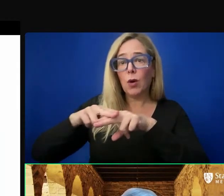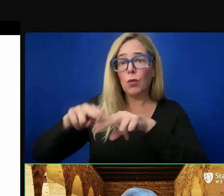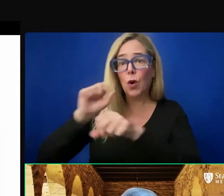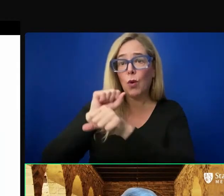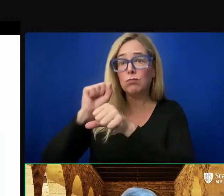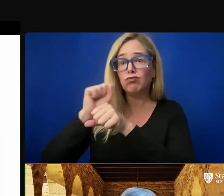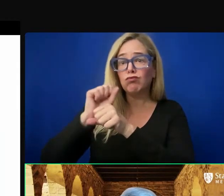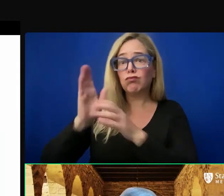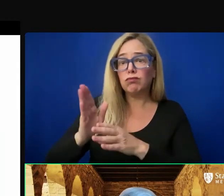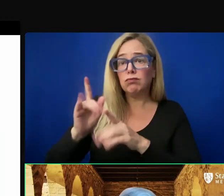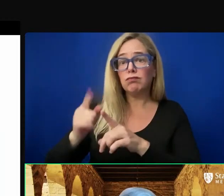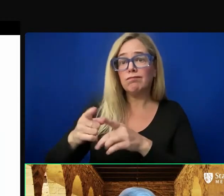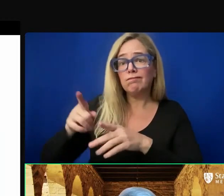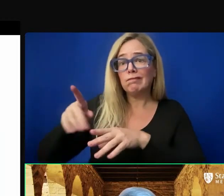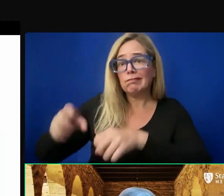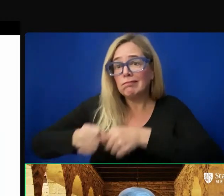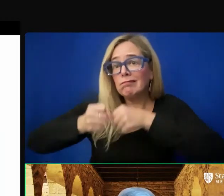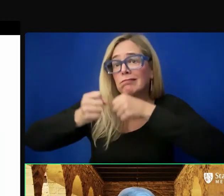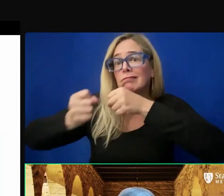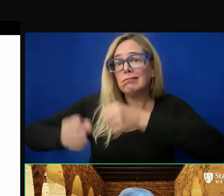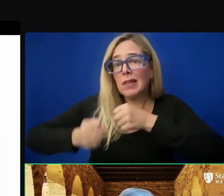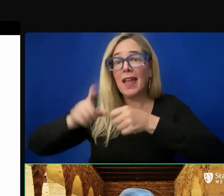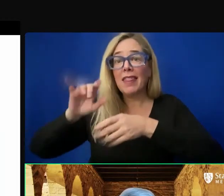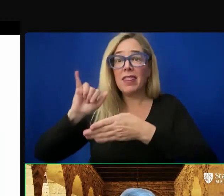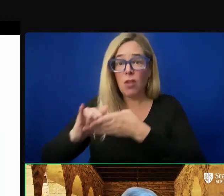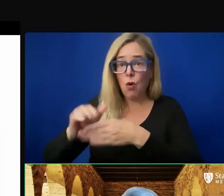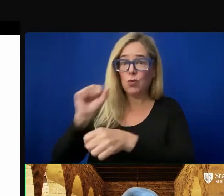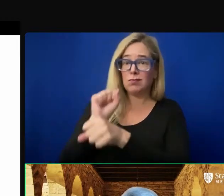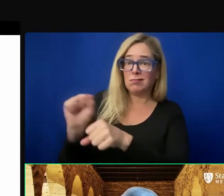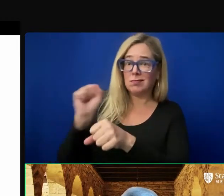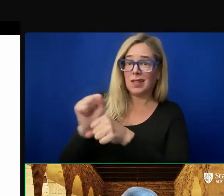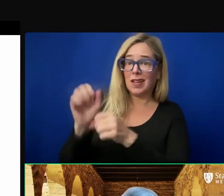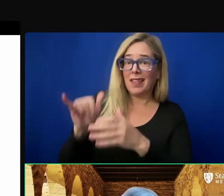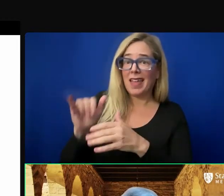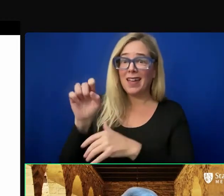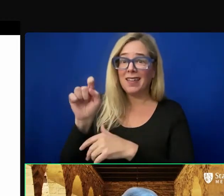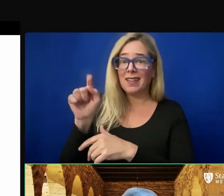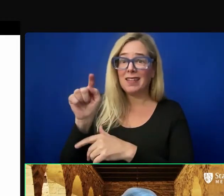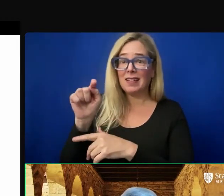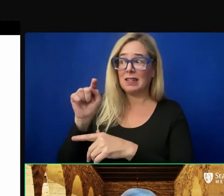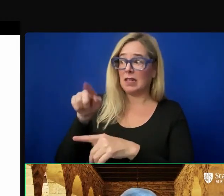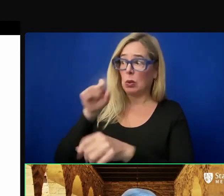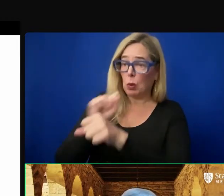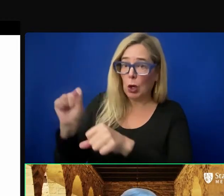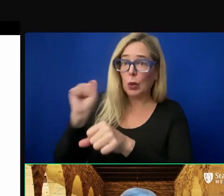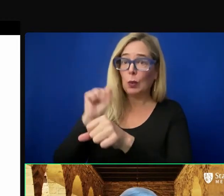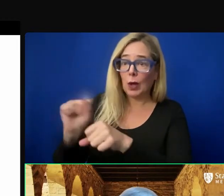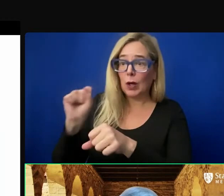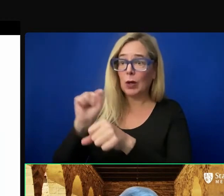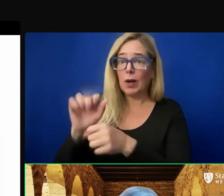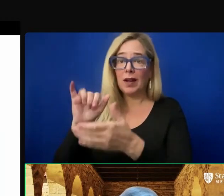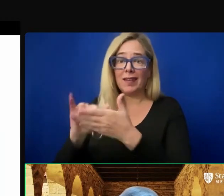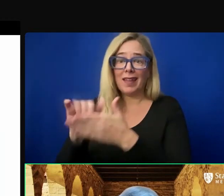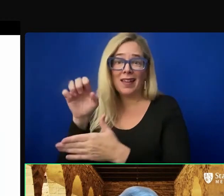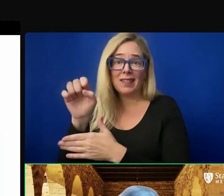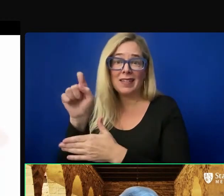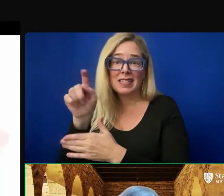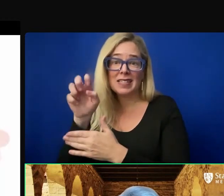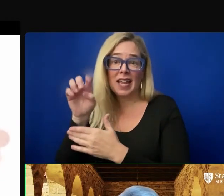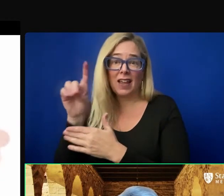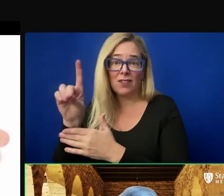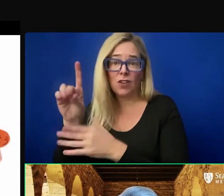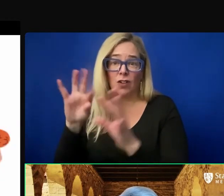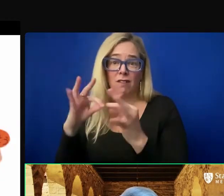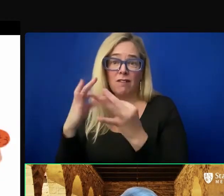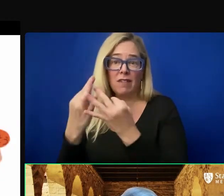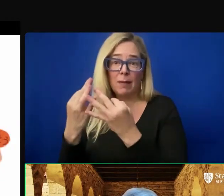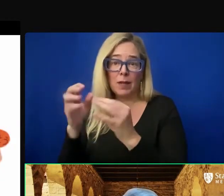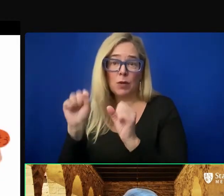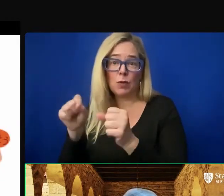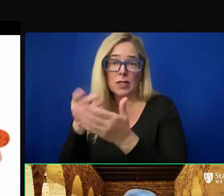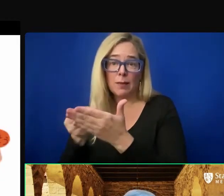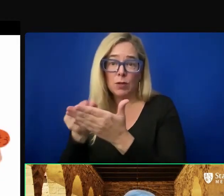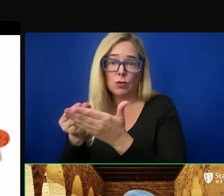And these were the laborers on whose backs the Stanford family built their wealth.